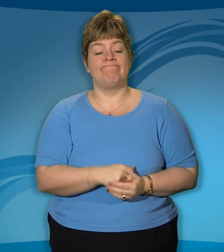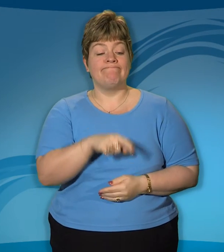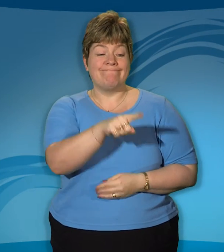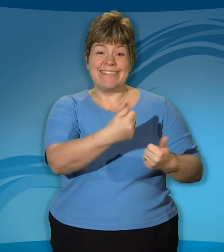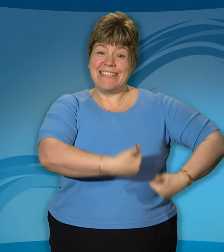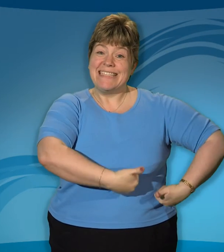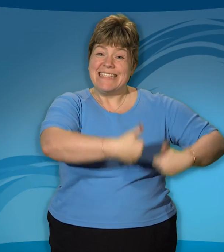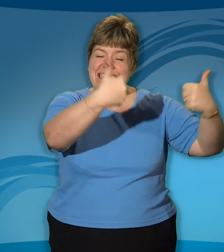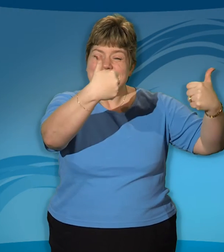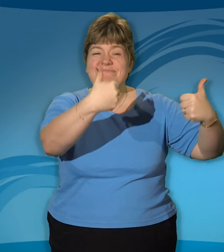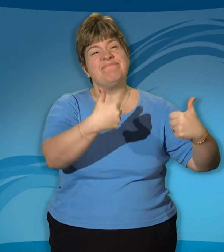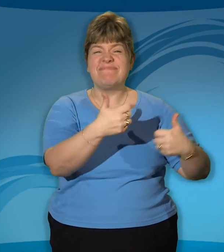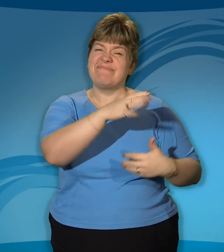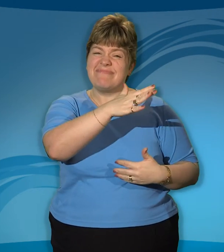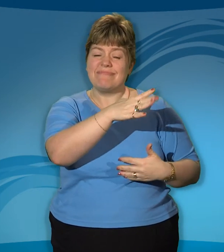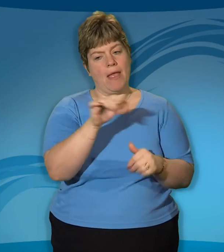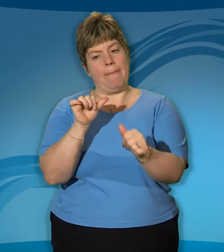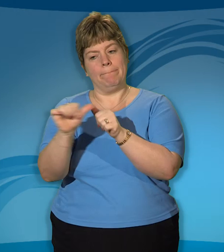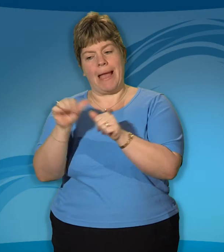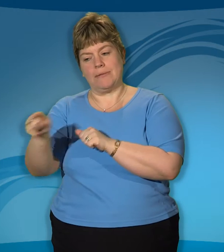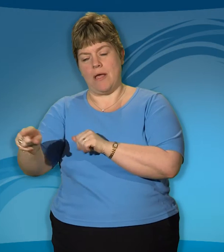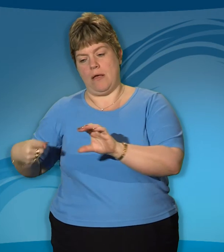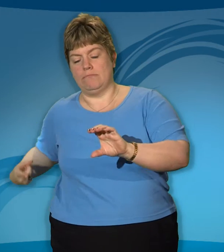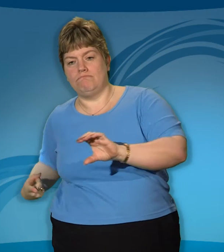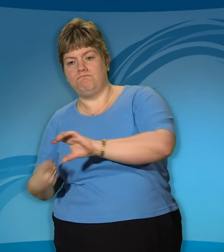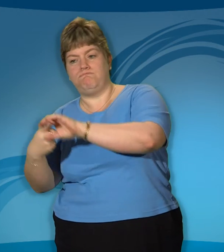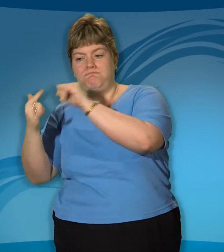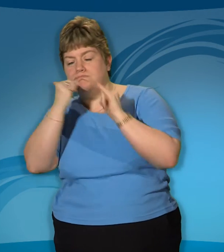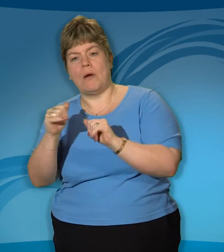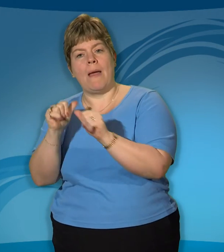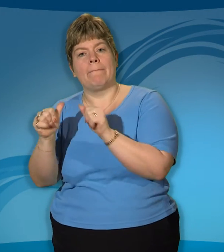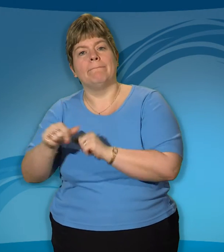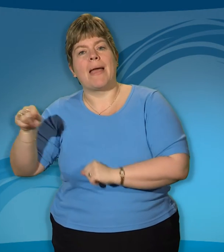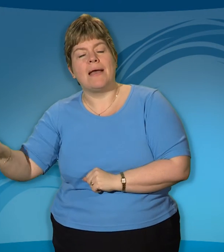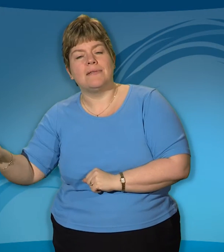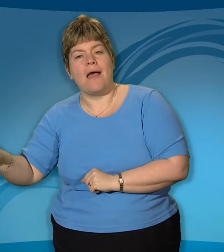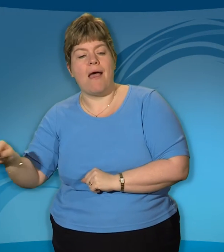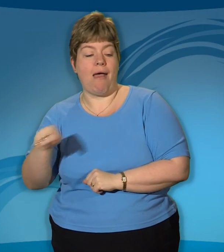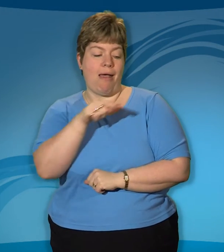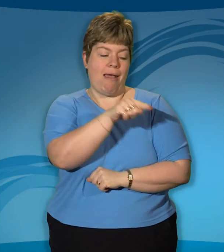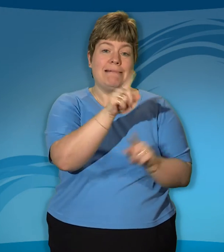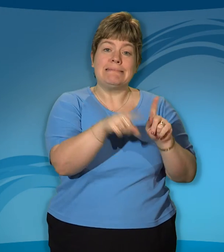This procedure is not as effective as a flexible sigmoidoscopy and cannot allow treatment to